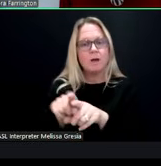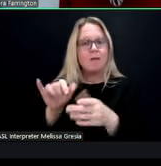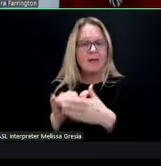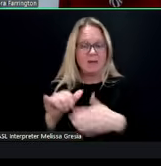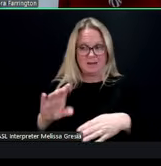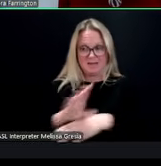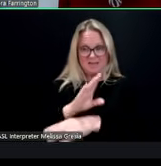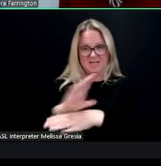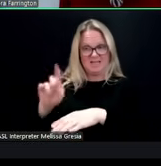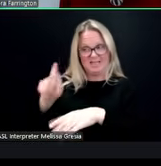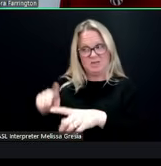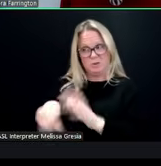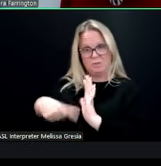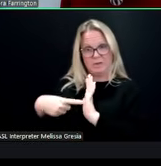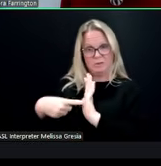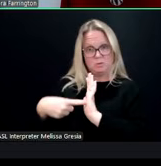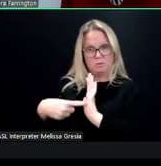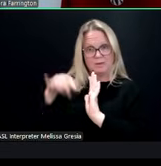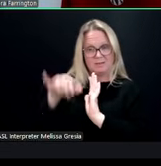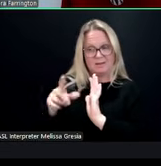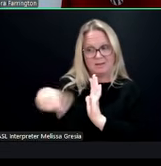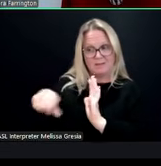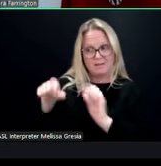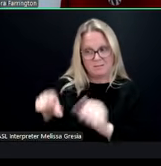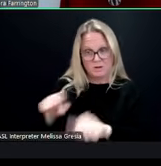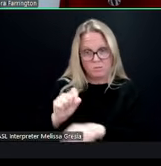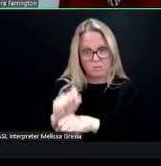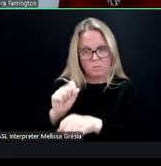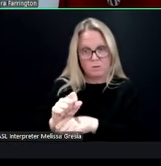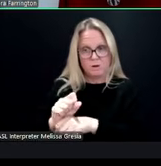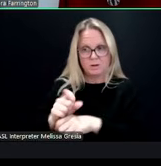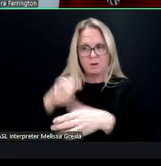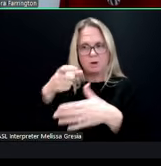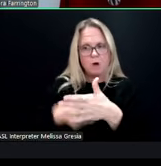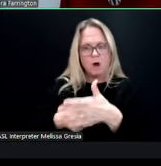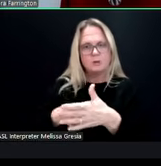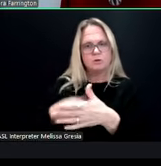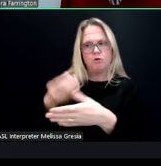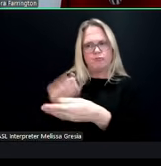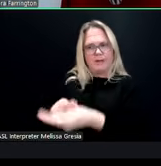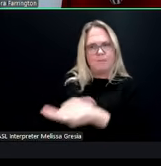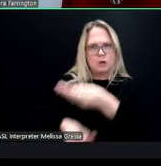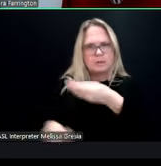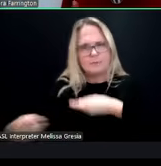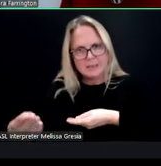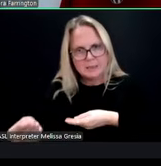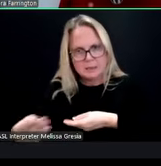be able to demonstrate that they can work on a cost reimbursement basis, which means that they